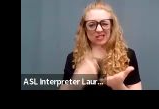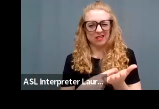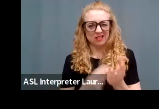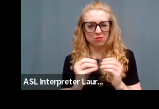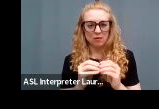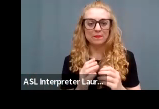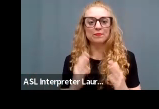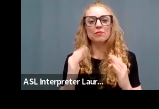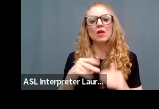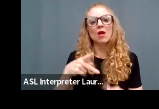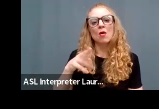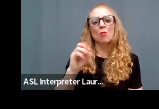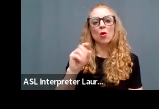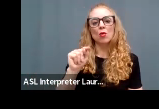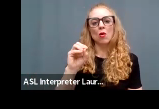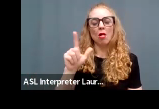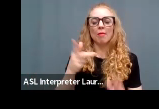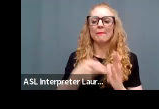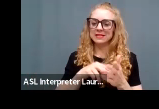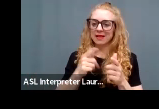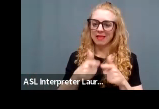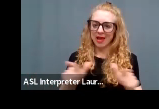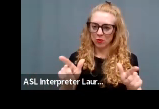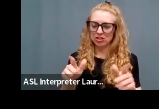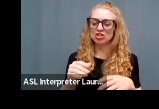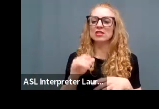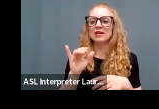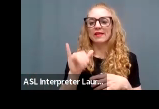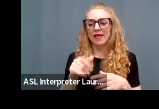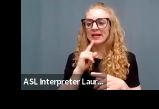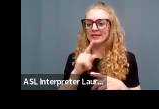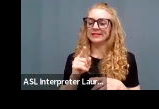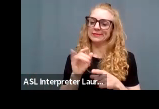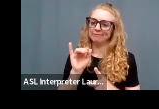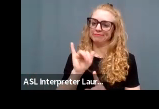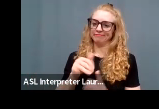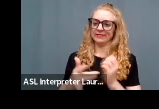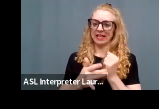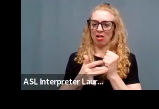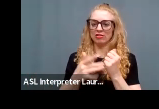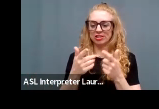are just the languages this is nascent technology so languages uh different different devices have